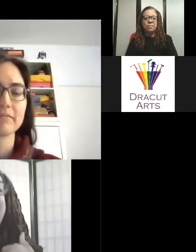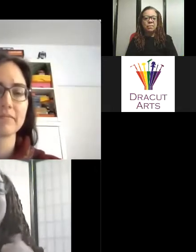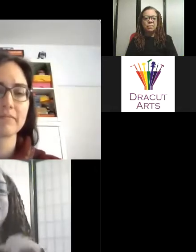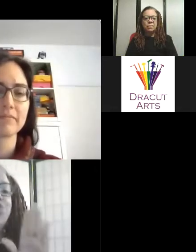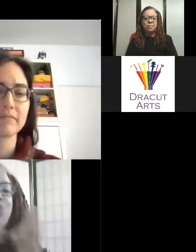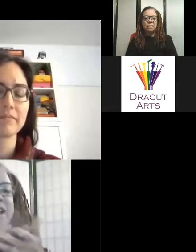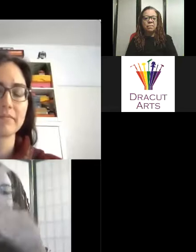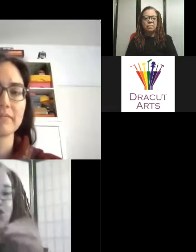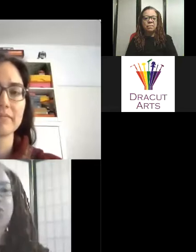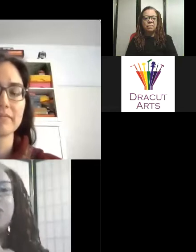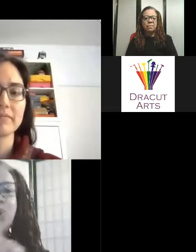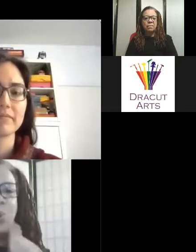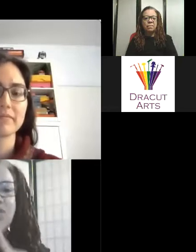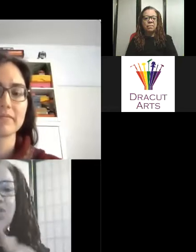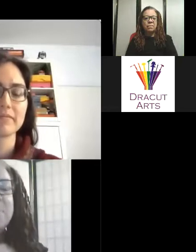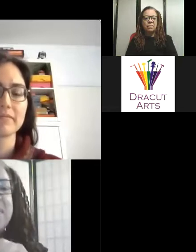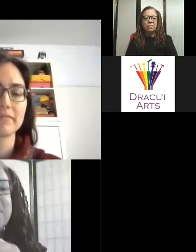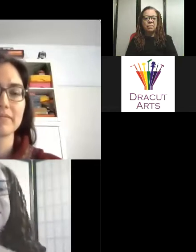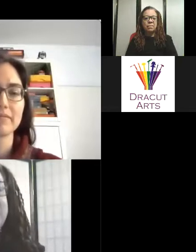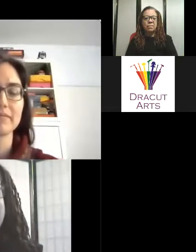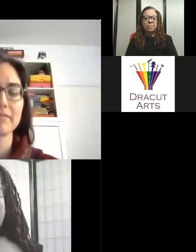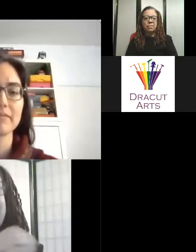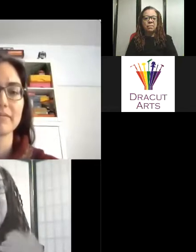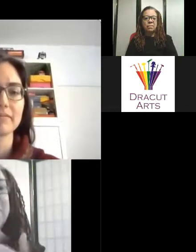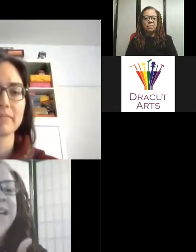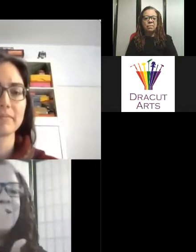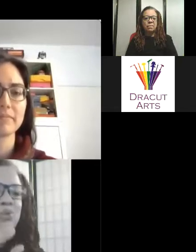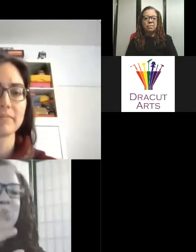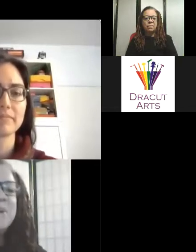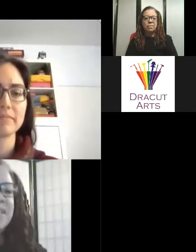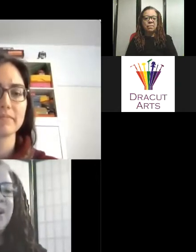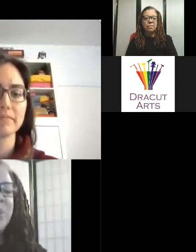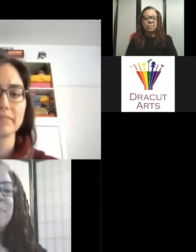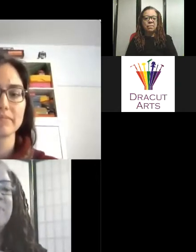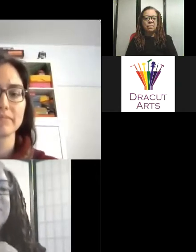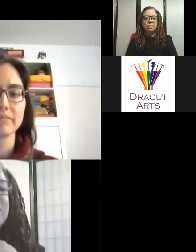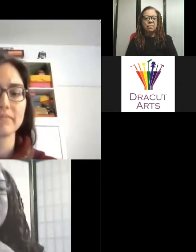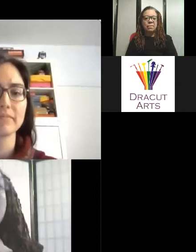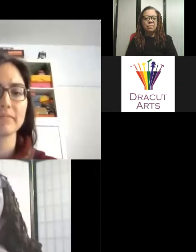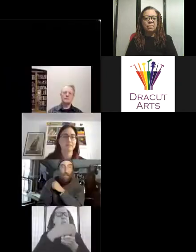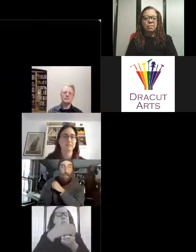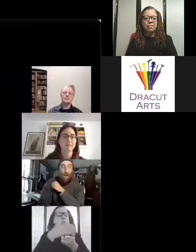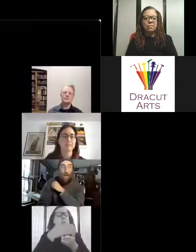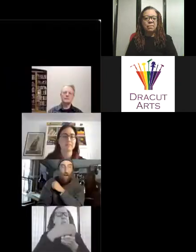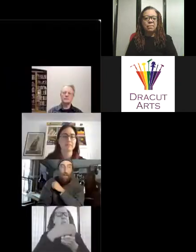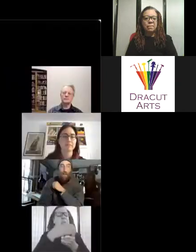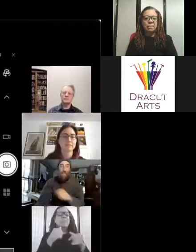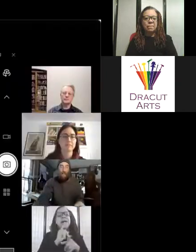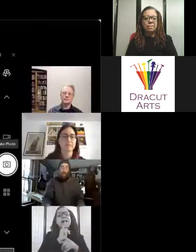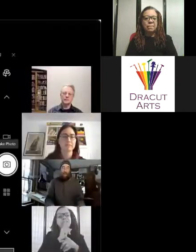that got me thinking about that, uh, just a week or two ago. It-- it's-- on some levels, it's-- I do try to keep them the same,